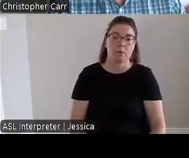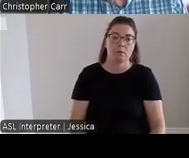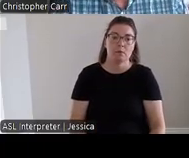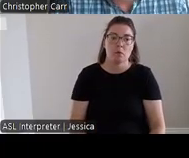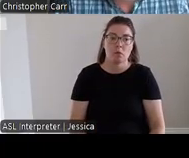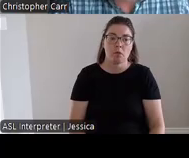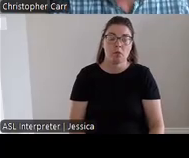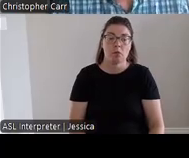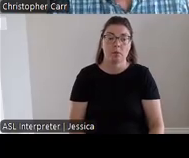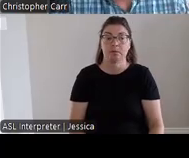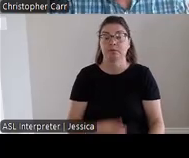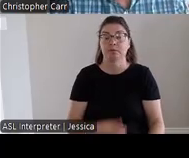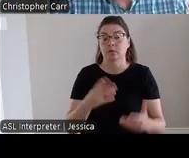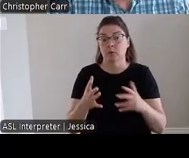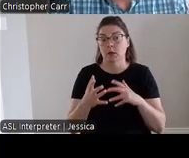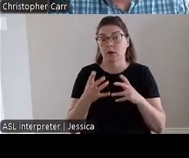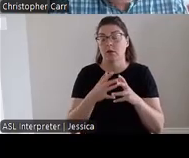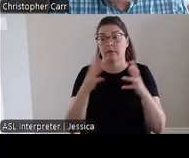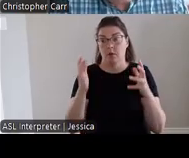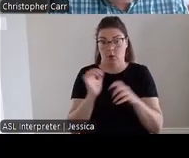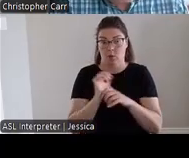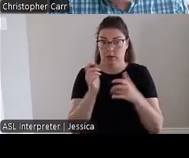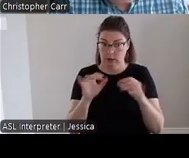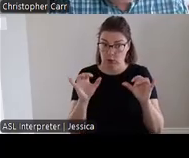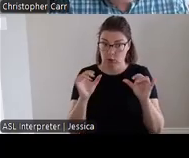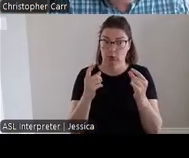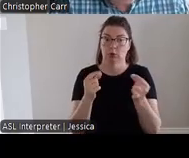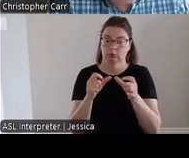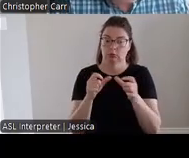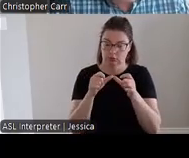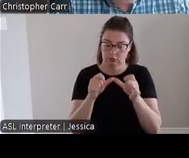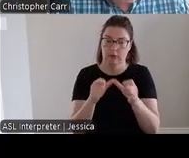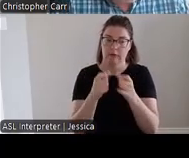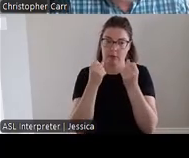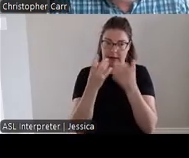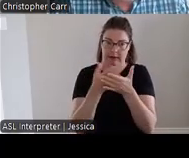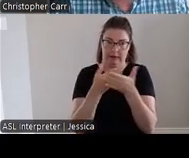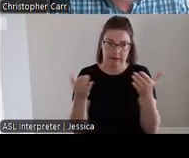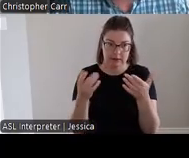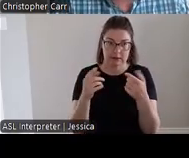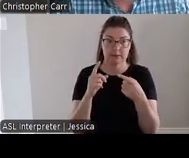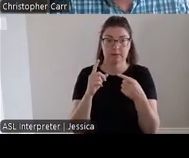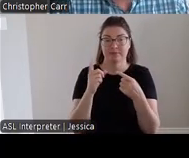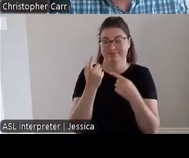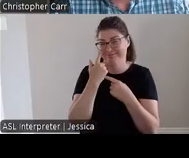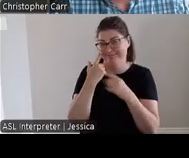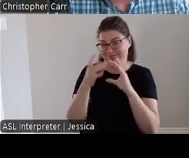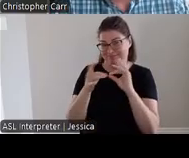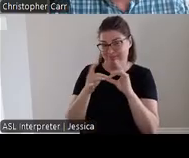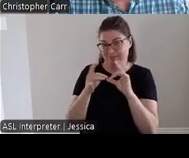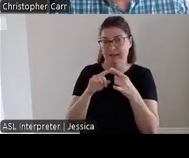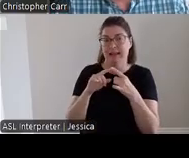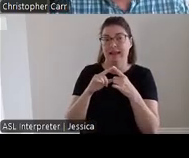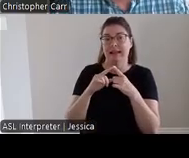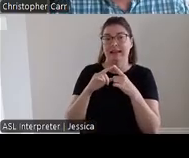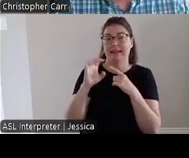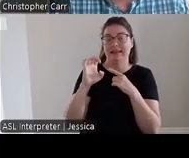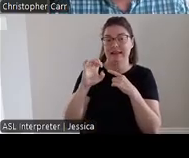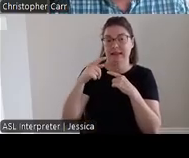To that end, we still have quite a bit of work to do and work continues on several fronts. As Charles mentioned, the EPUB ONIX MARC crosswalk will be released shortly,